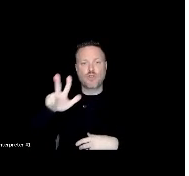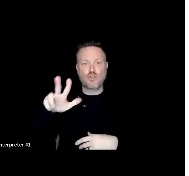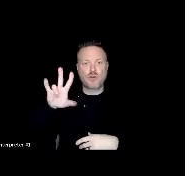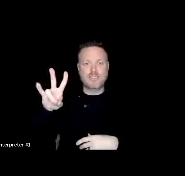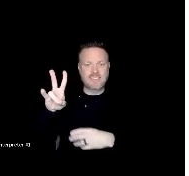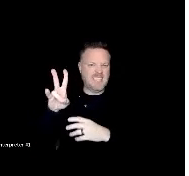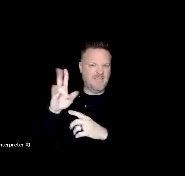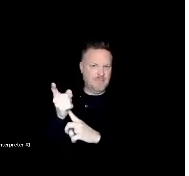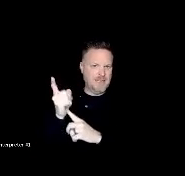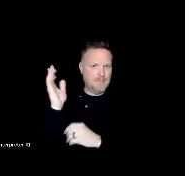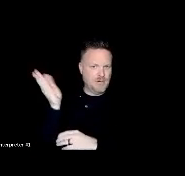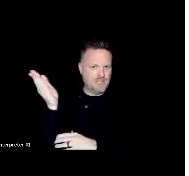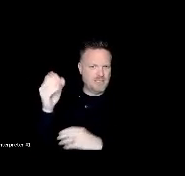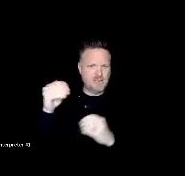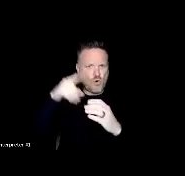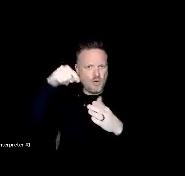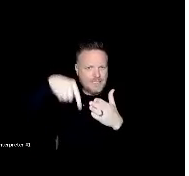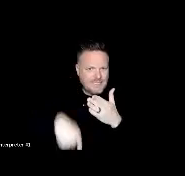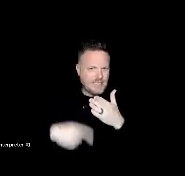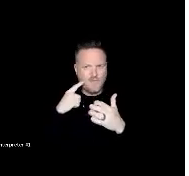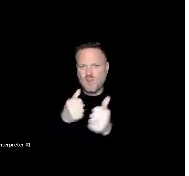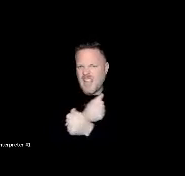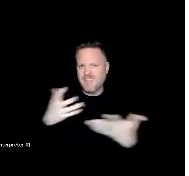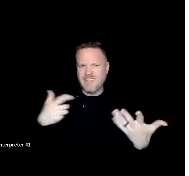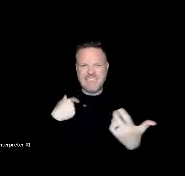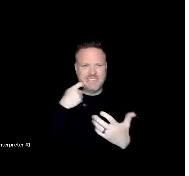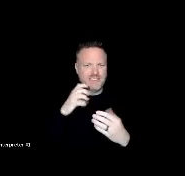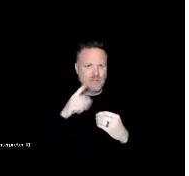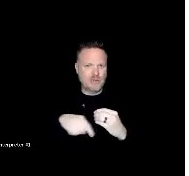That goes in more detail of what I was talking about today. That gives you more.